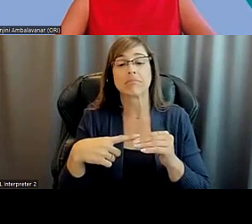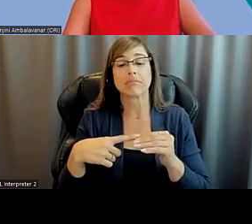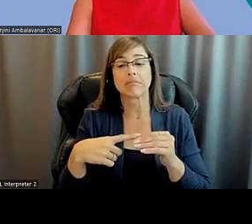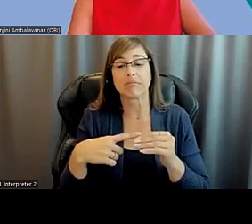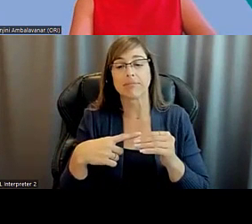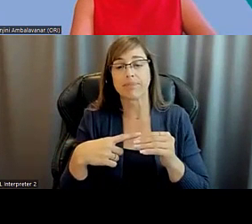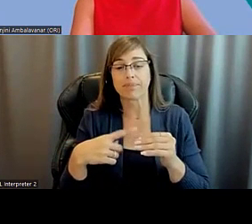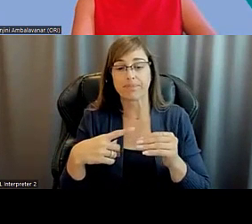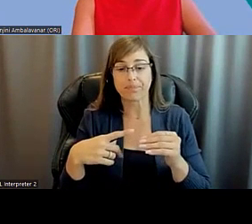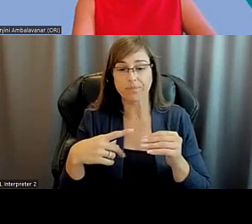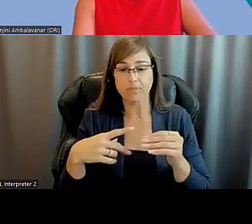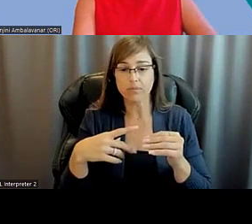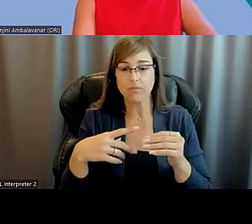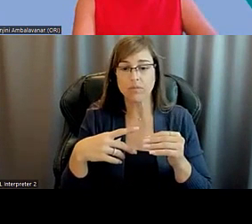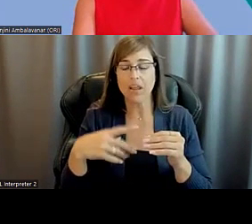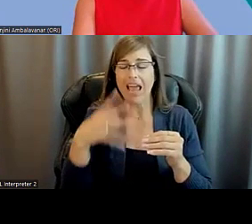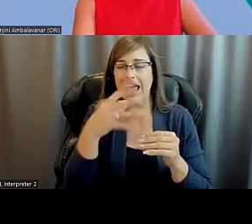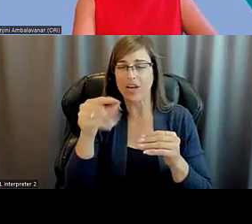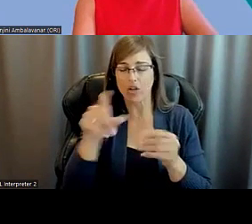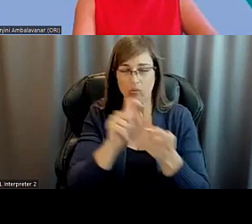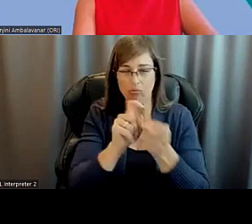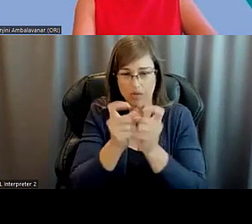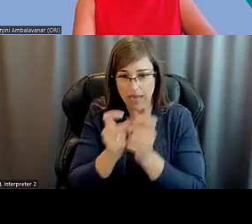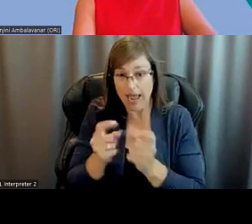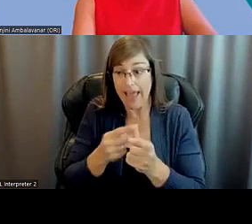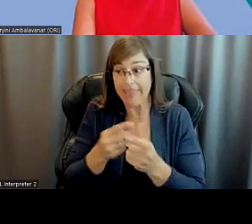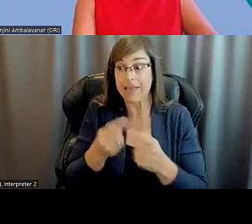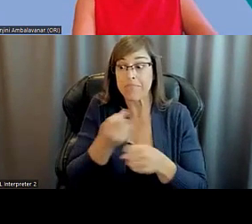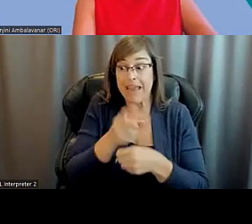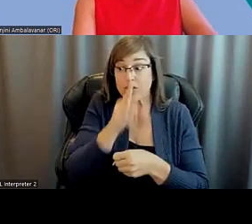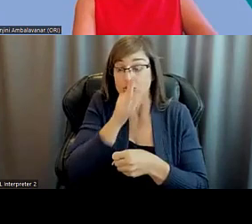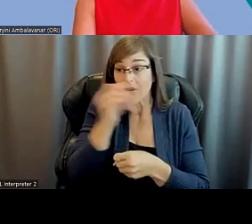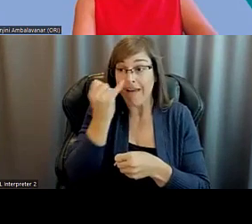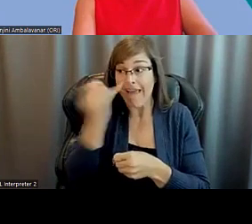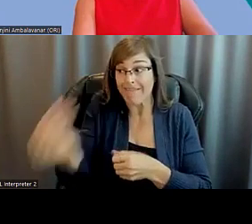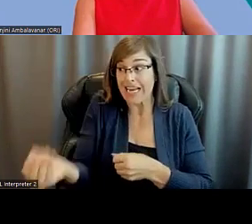and verify data that someone gives you for accuracy